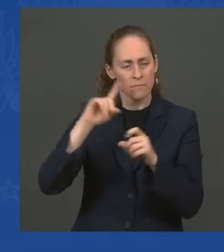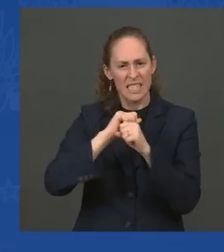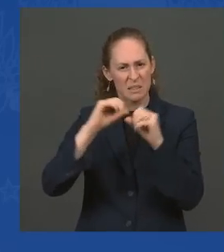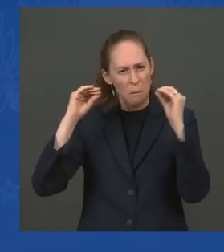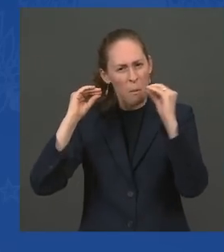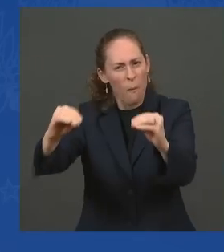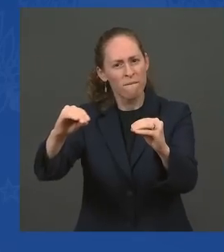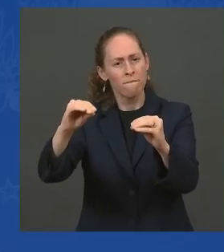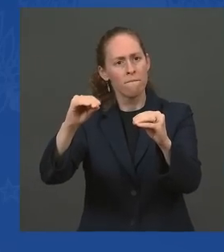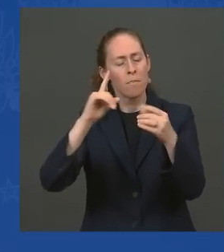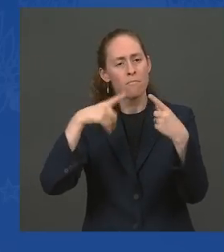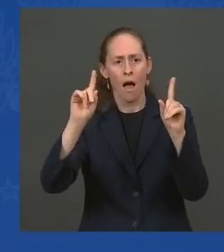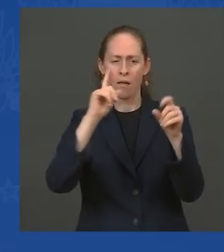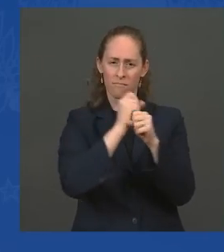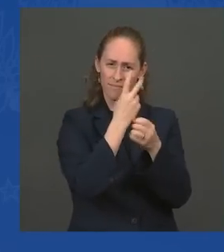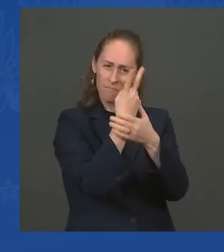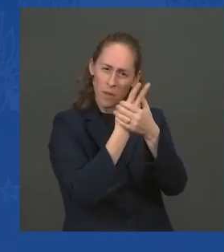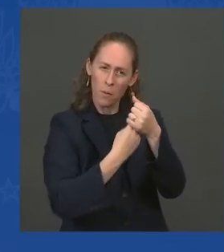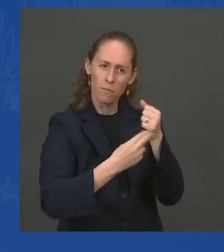through passage of the infrastructure bill.